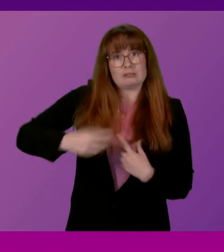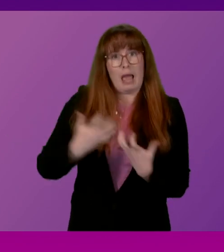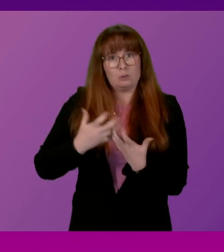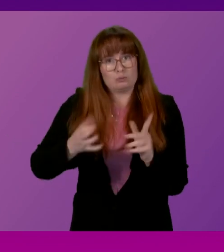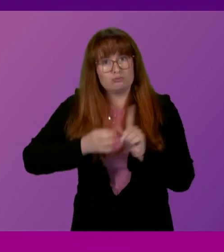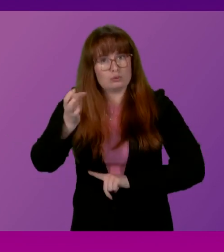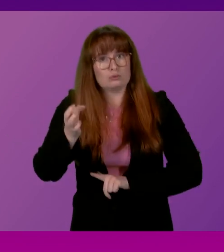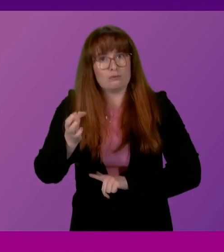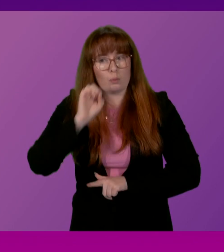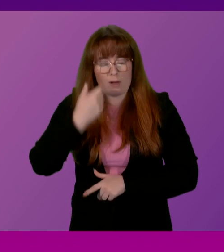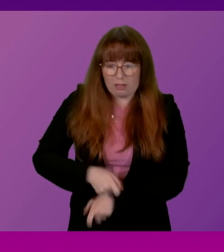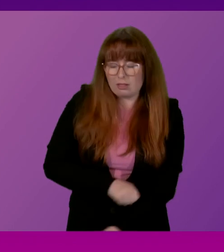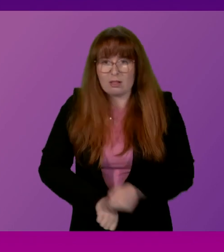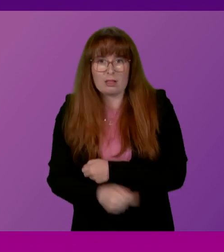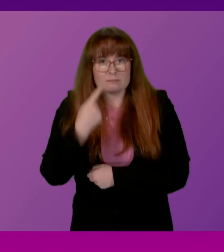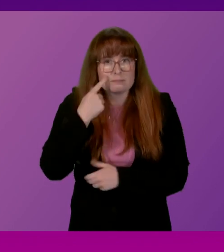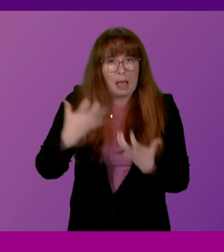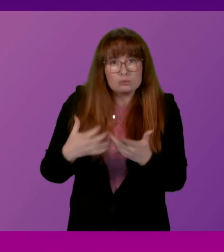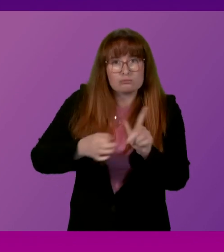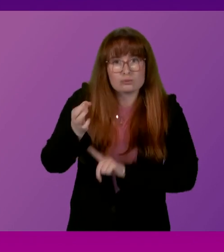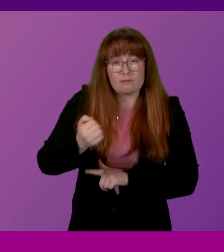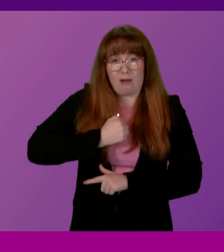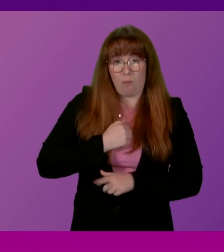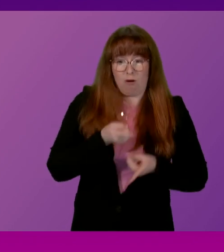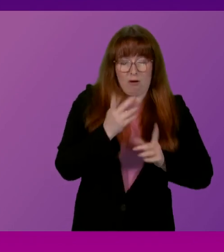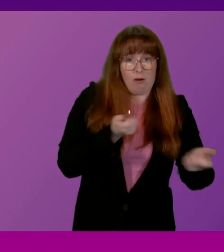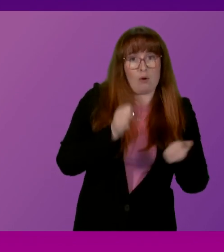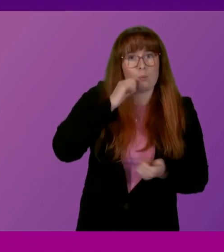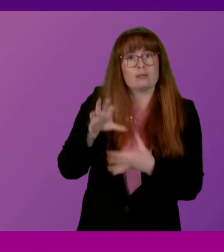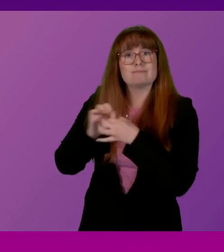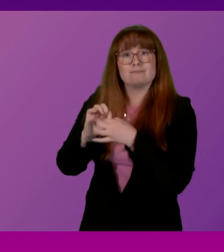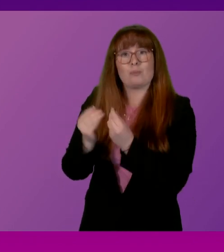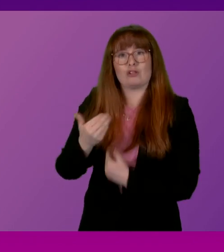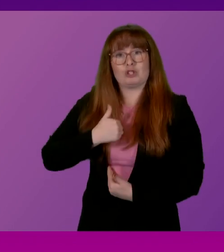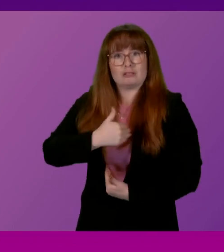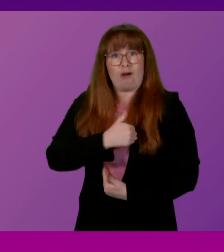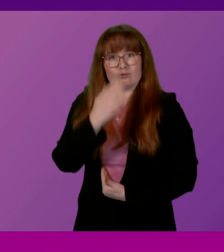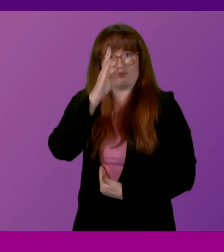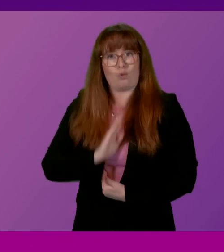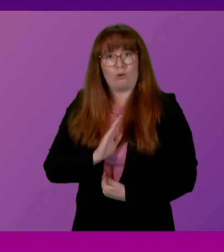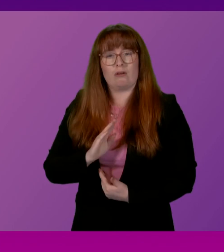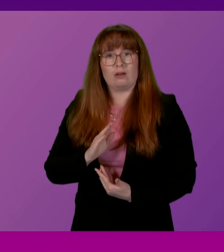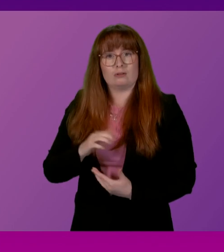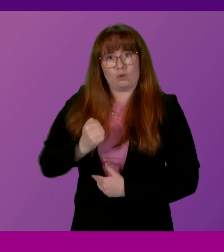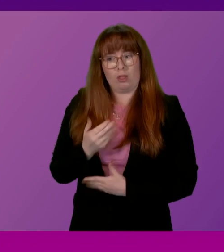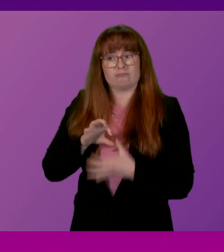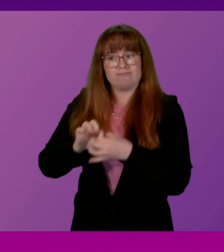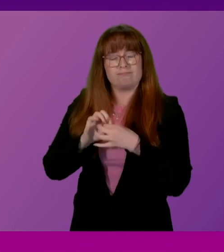We, and the cabinet secretary, will continue to engage with Chest Heart & Stroke Scotland in relation to the report.